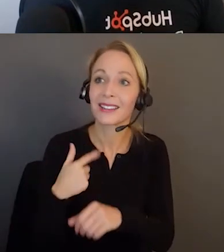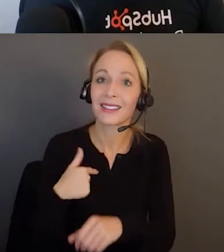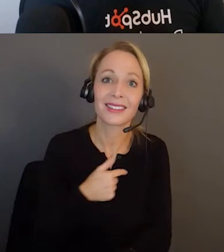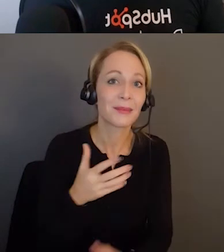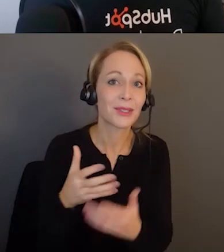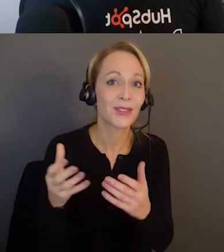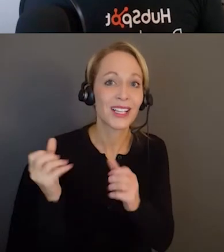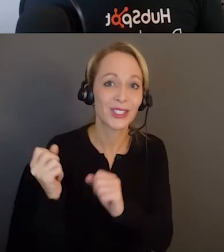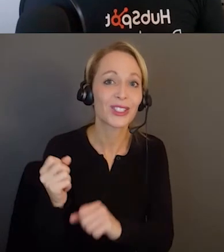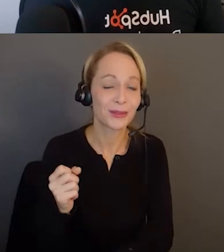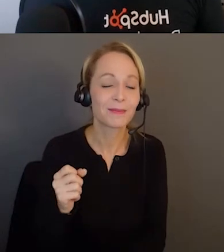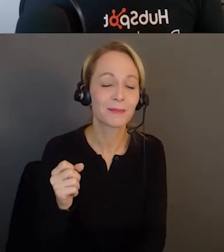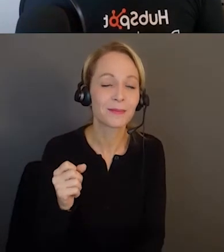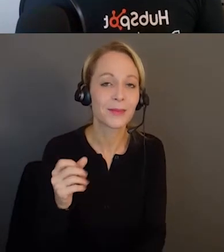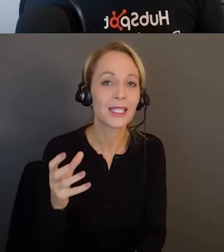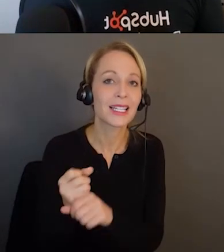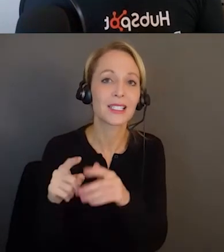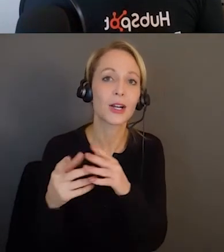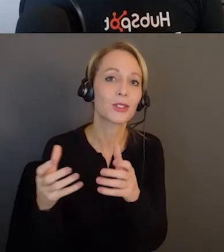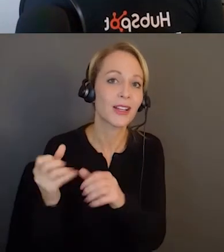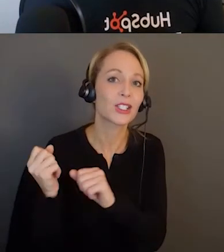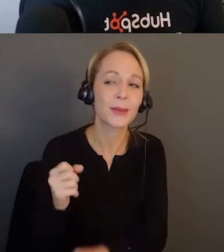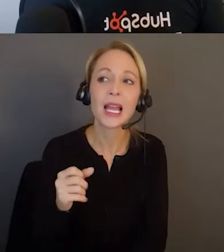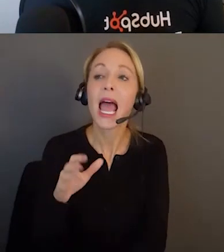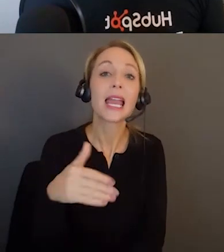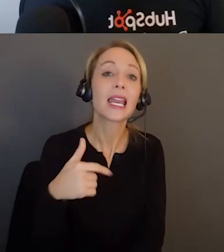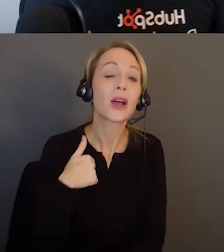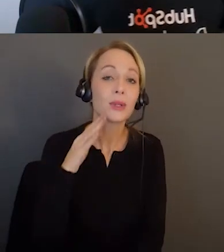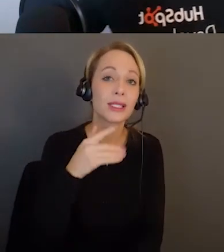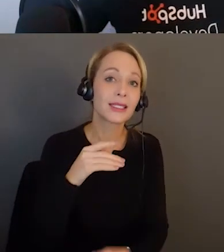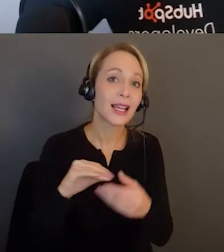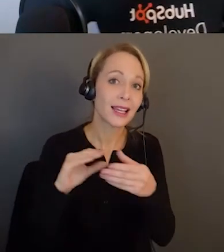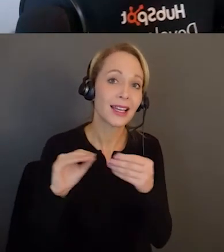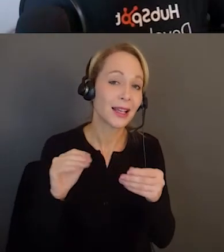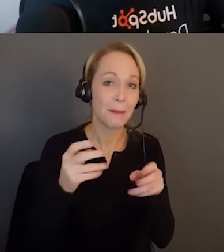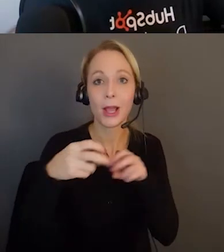THAT WOULD GET US STARTED MUCH FASTER AND SAY